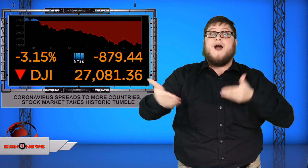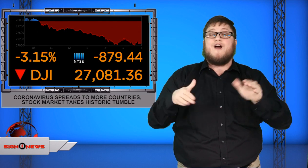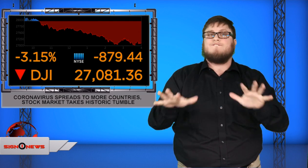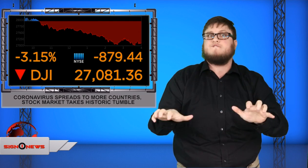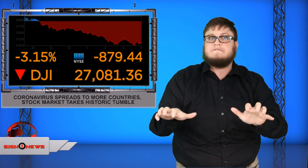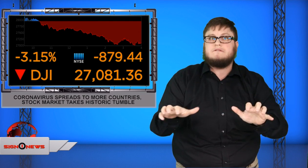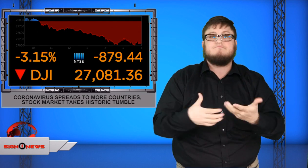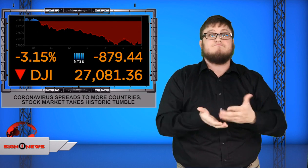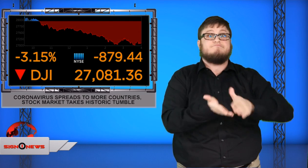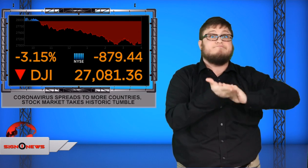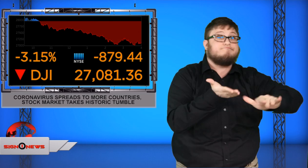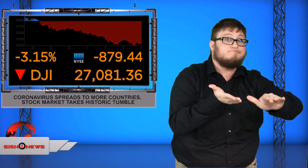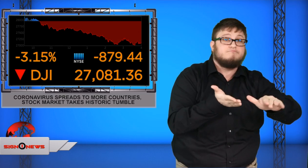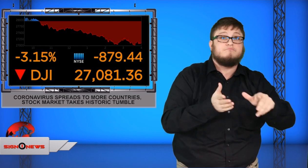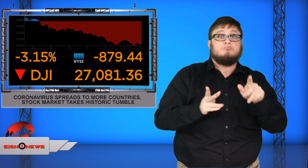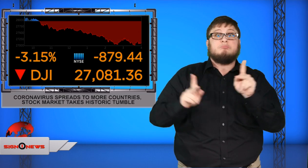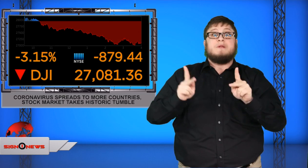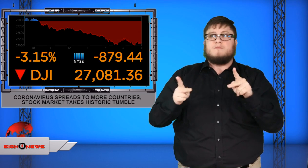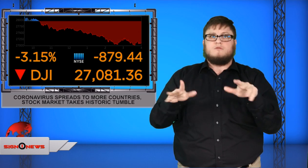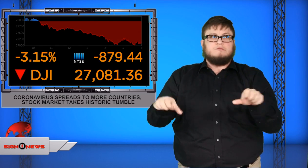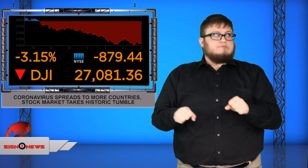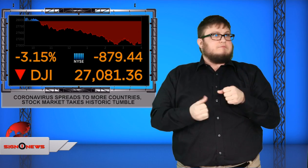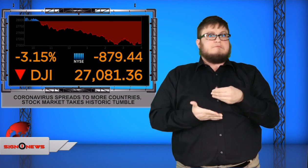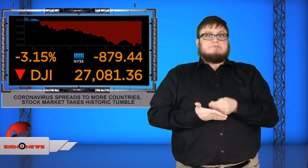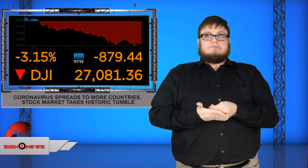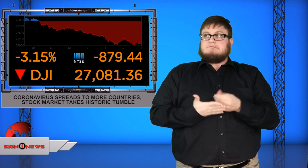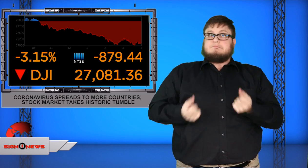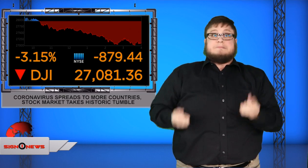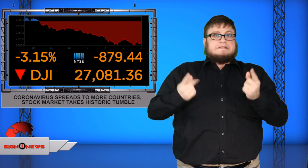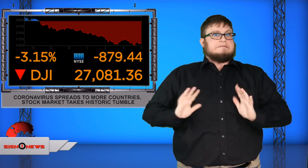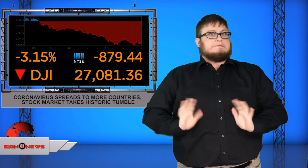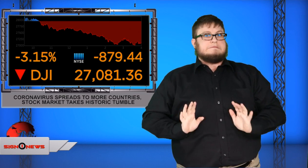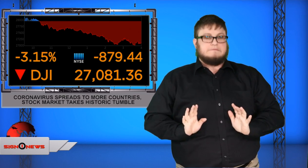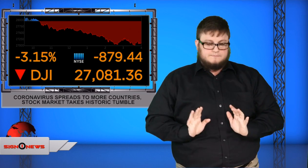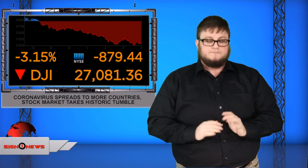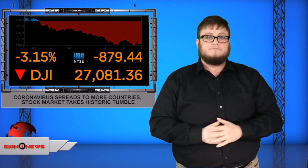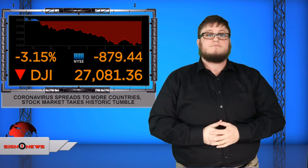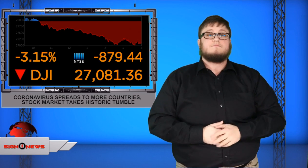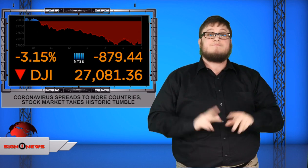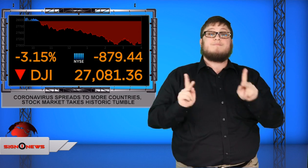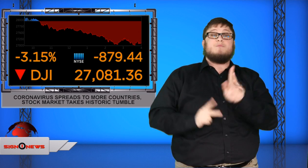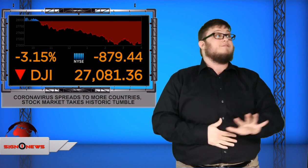economies into recession.